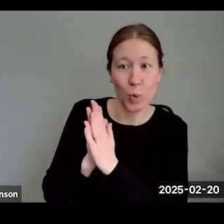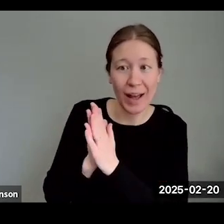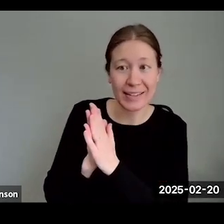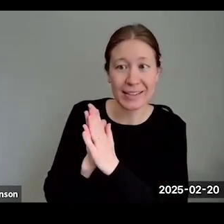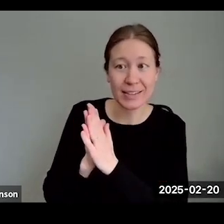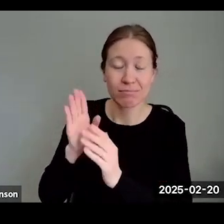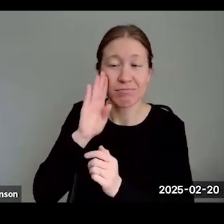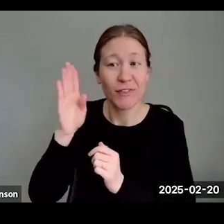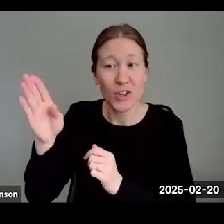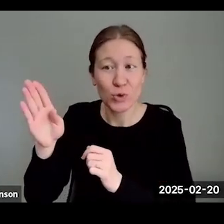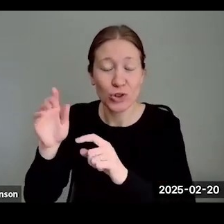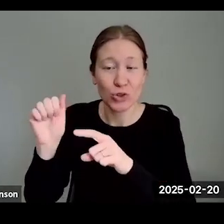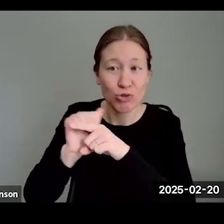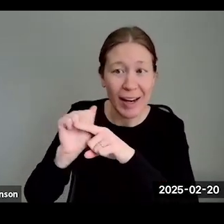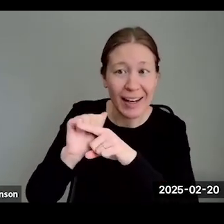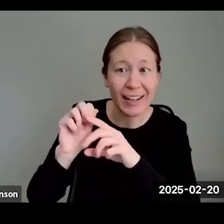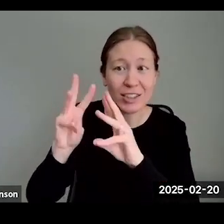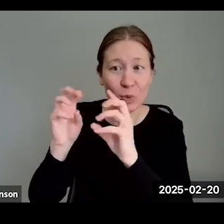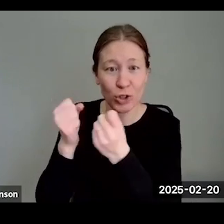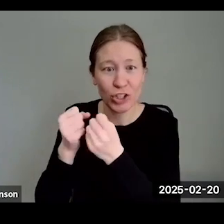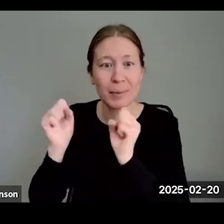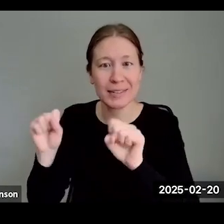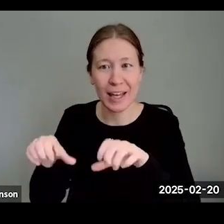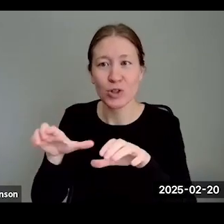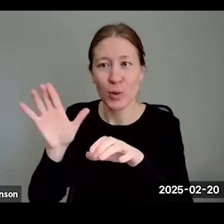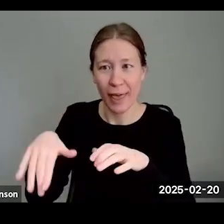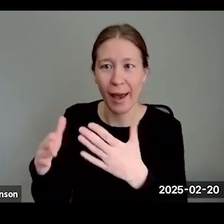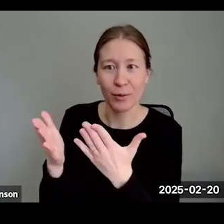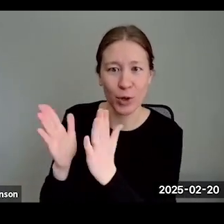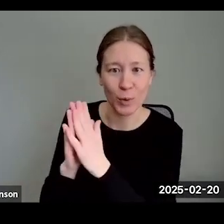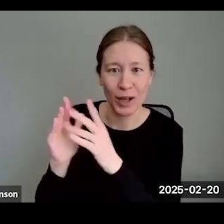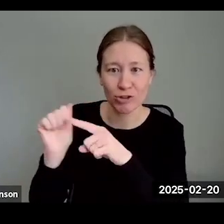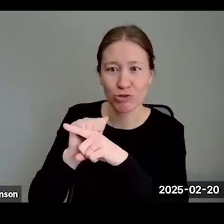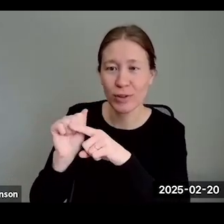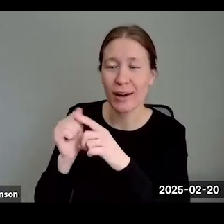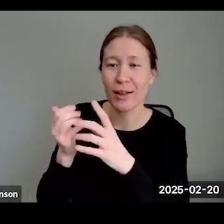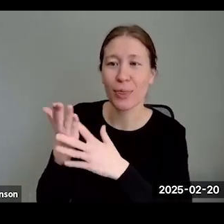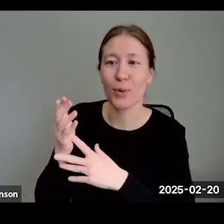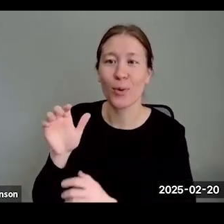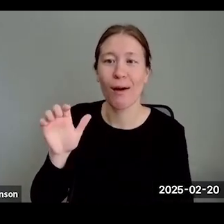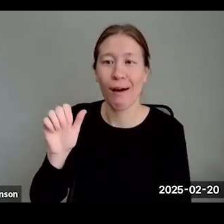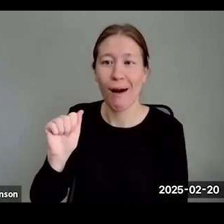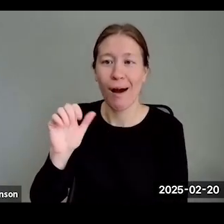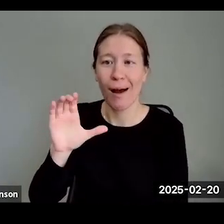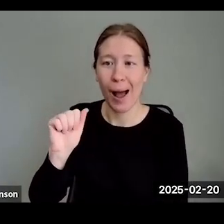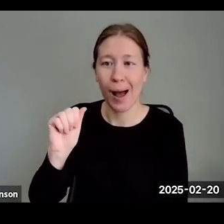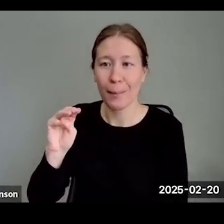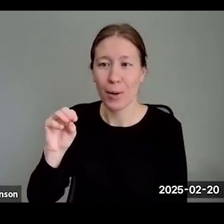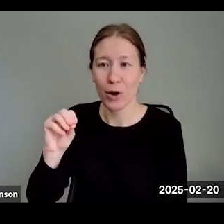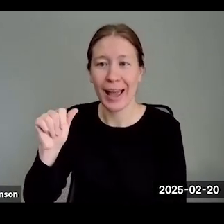which you can do through our Accommodate database. You can also report any barriers to access that you find